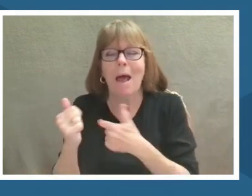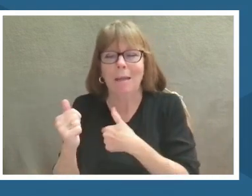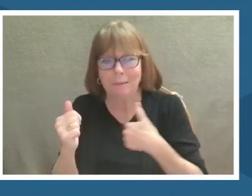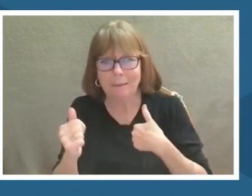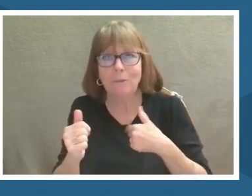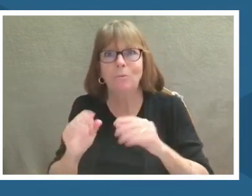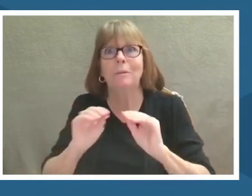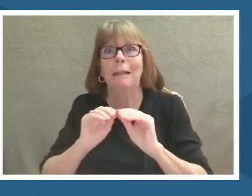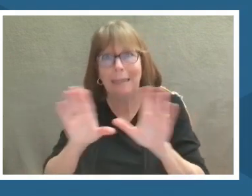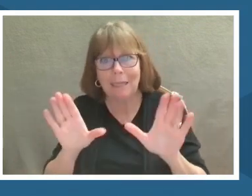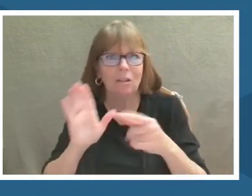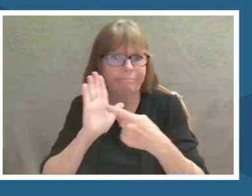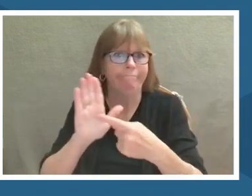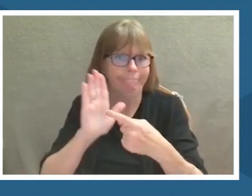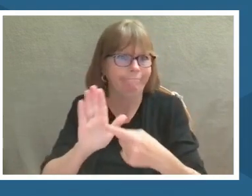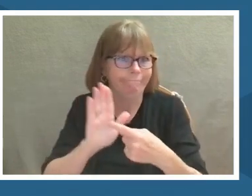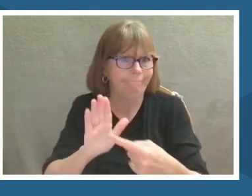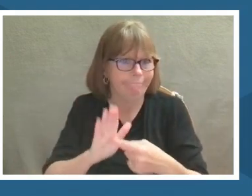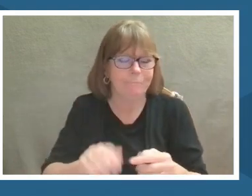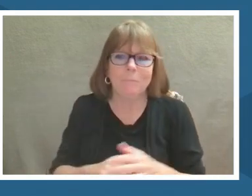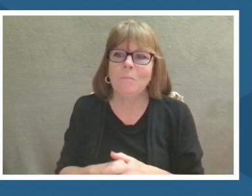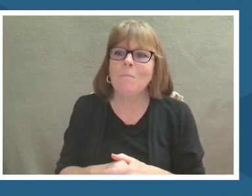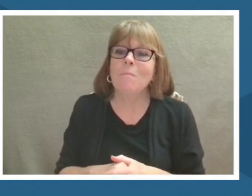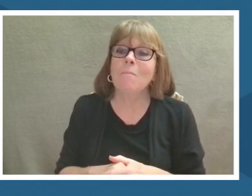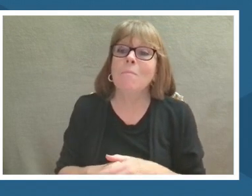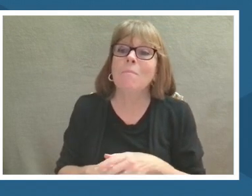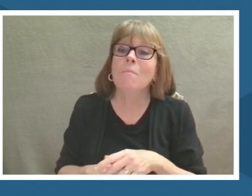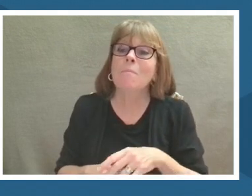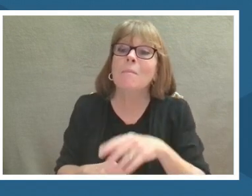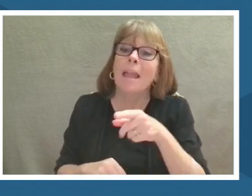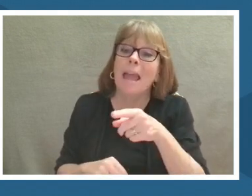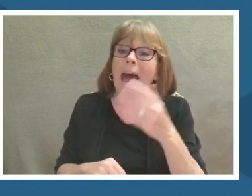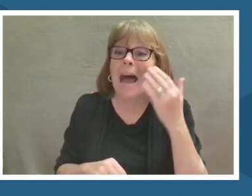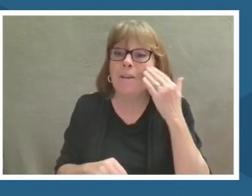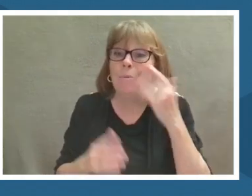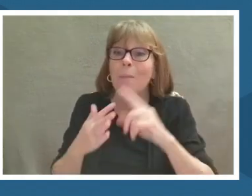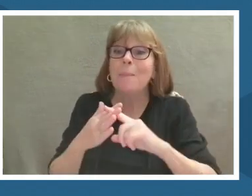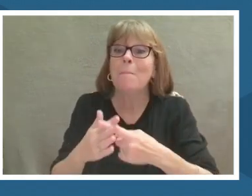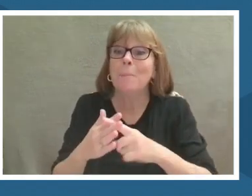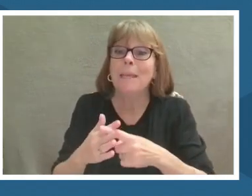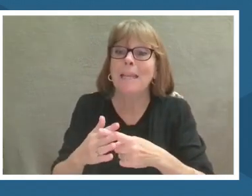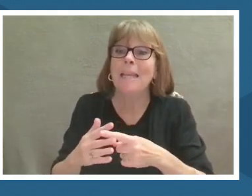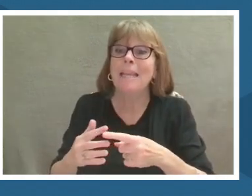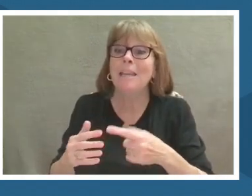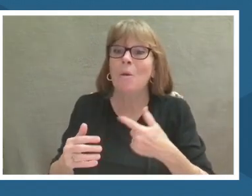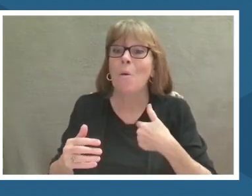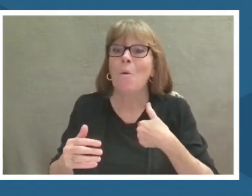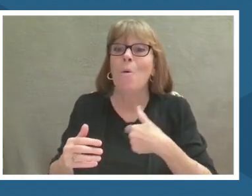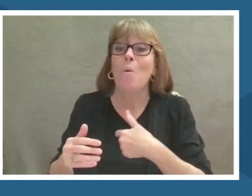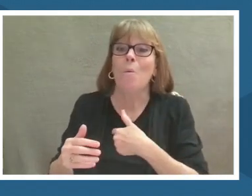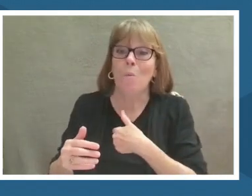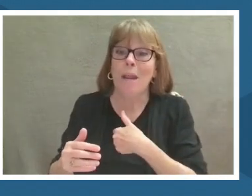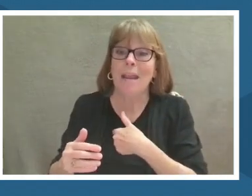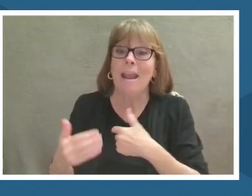and and jorge i know that at the beginning we said these questions that you're helping